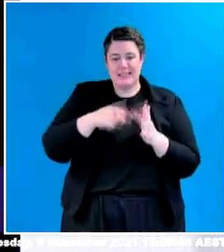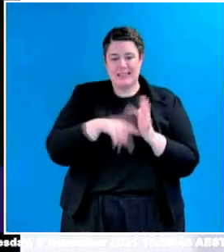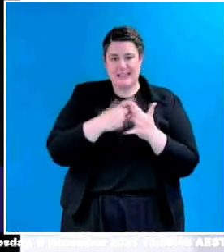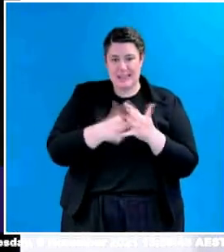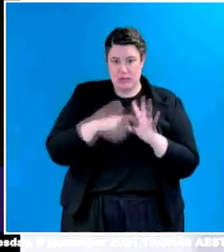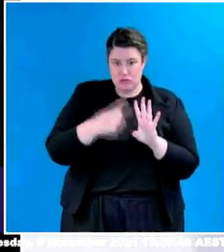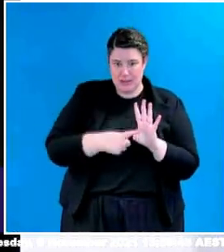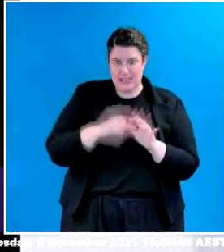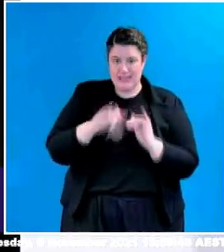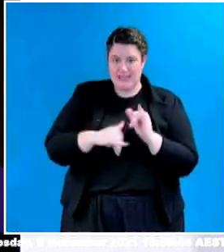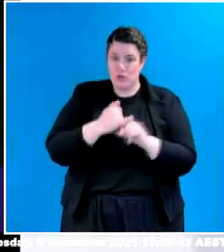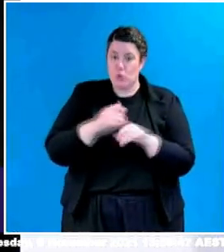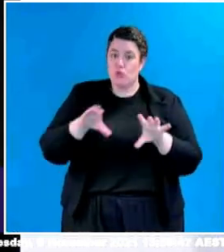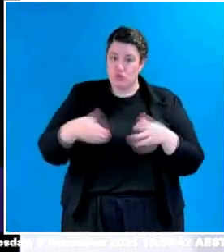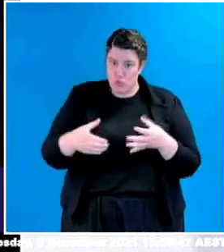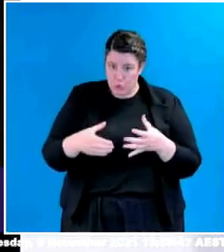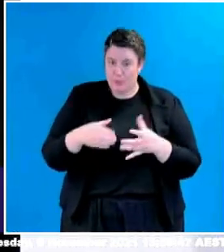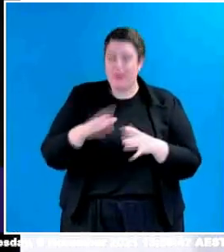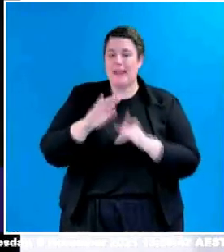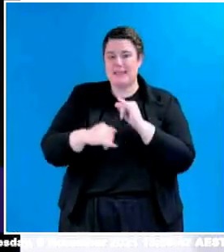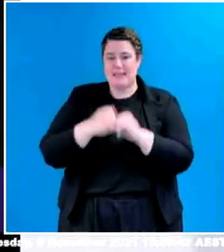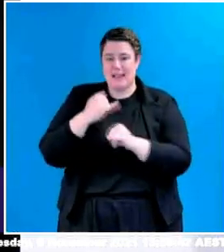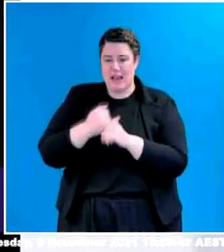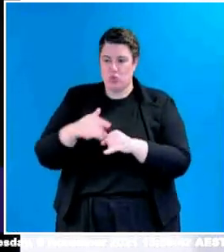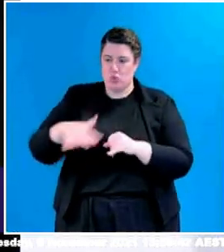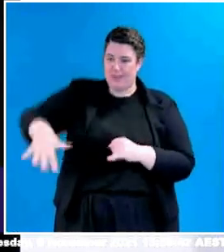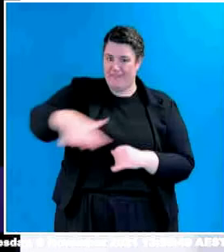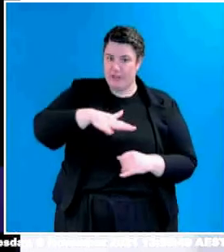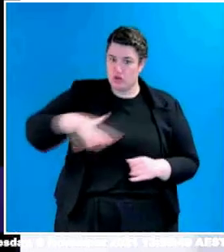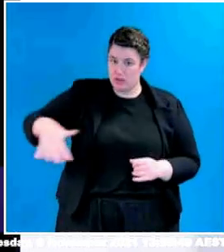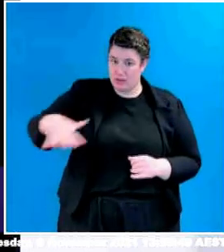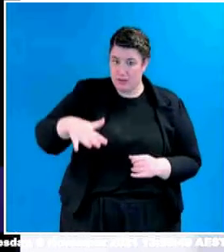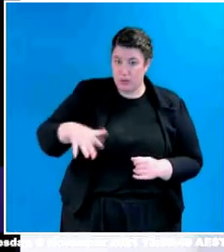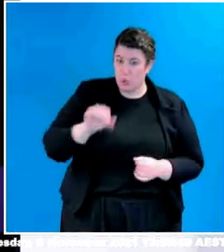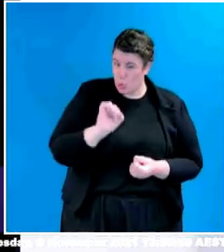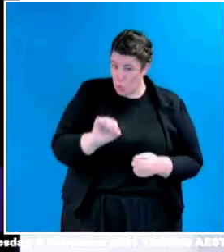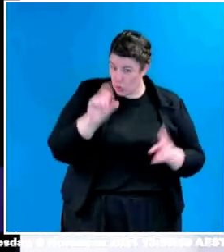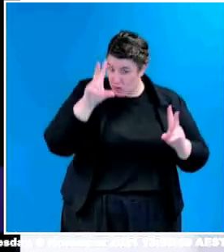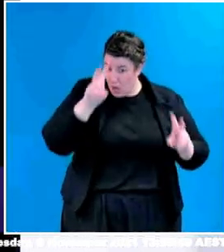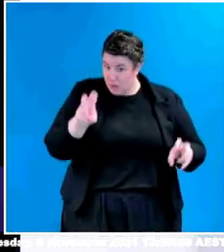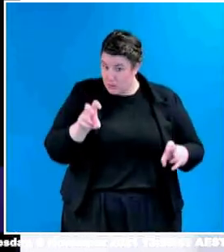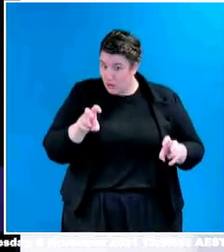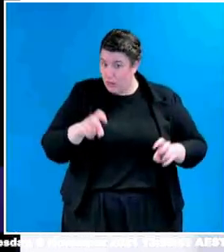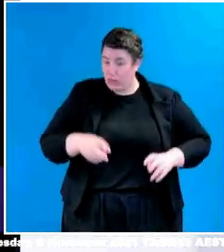and International Group, International Division. Is that your title?